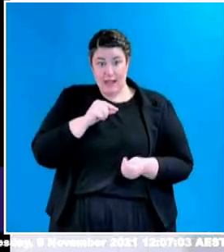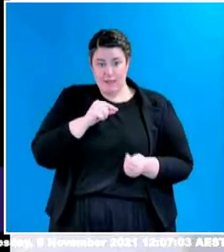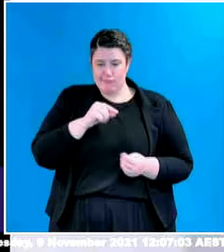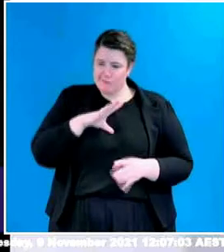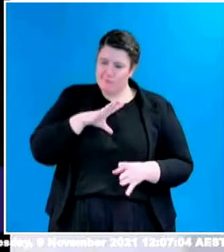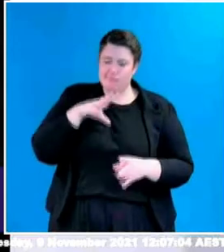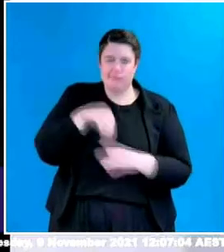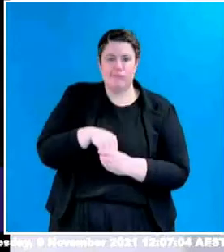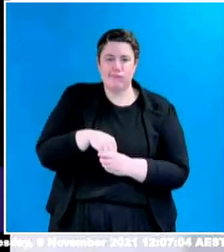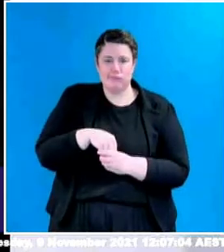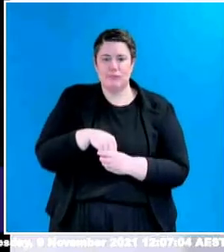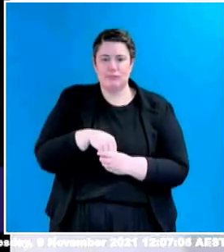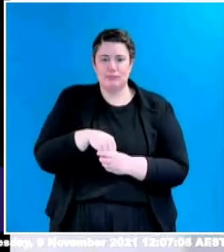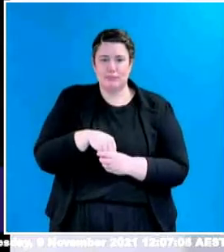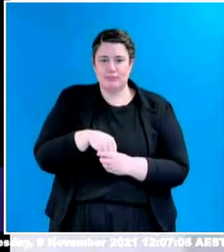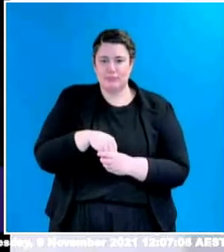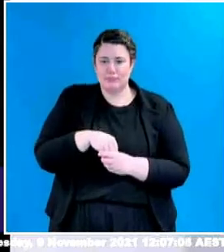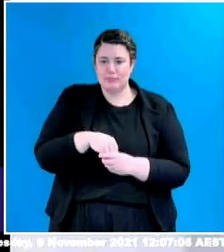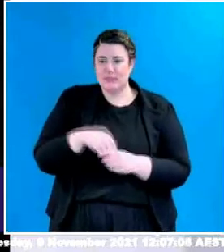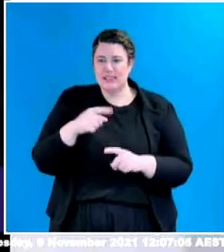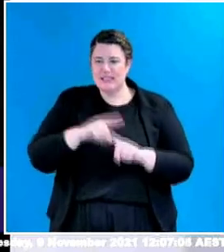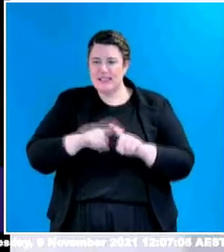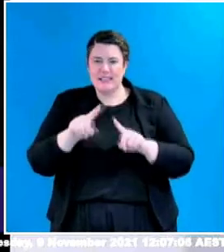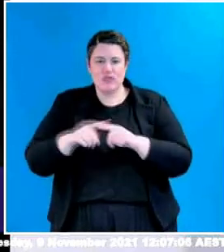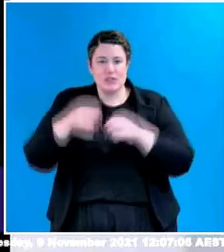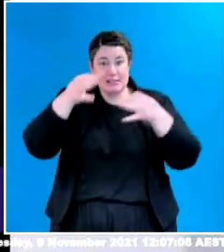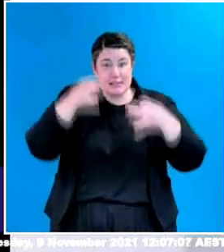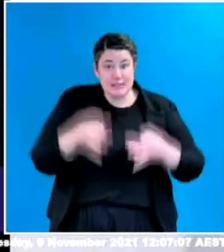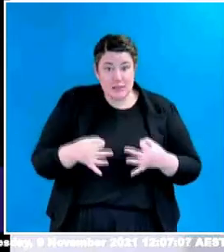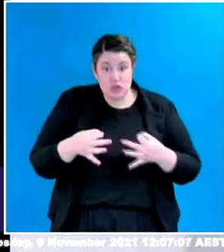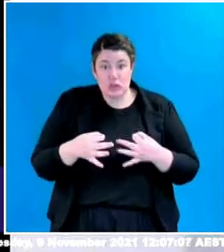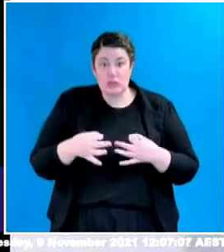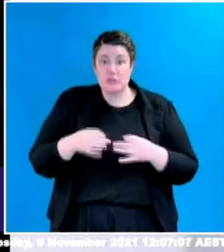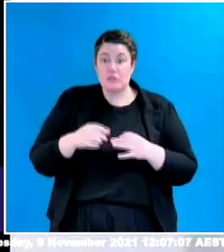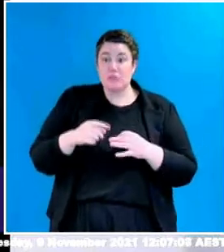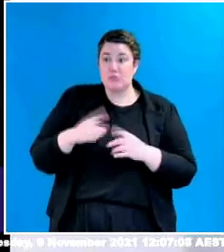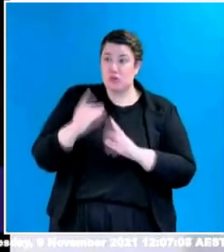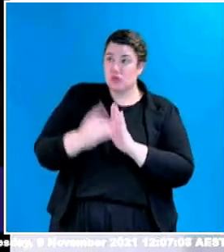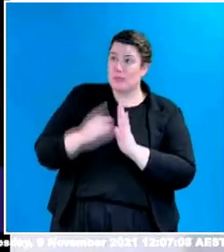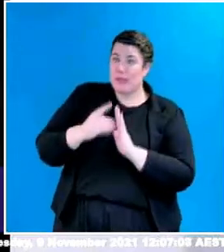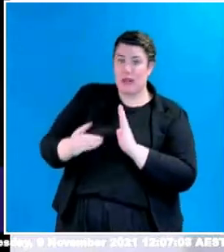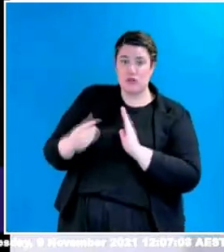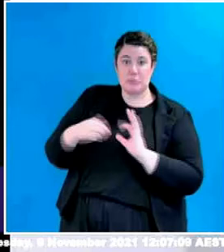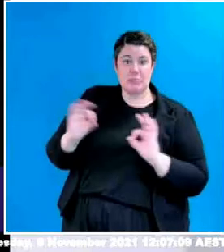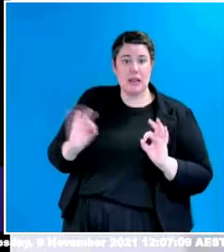participate in the conduct of public affairs without discrimination and on an